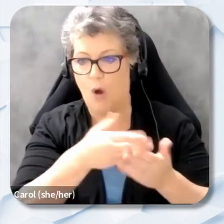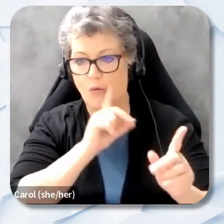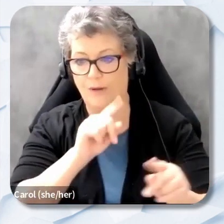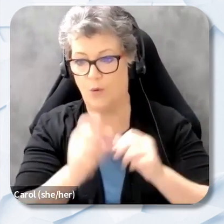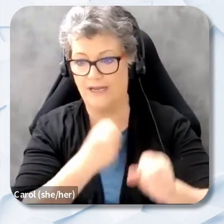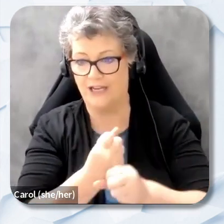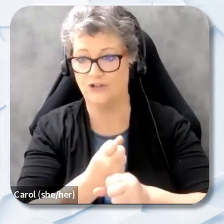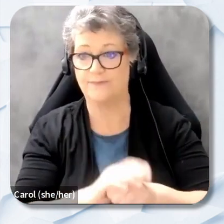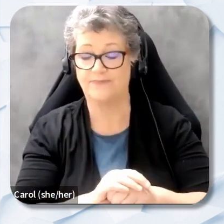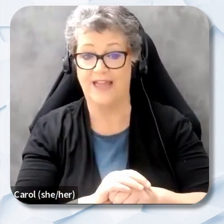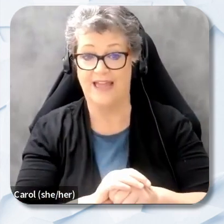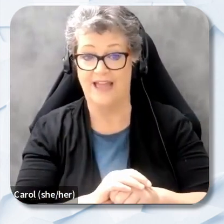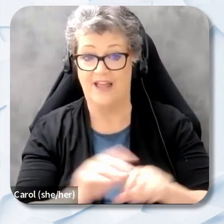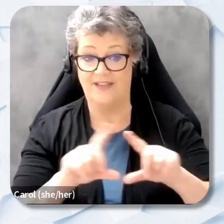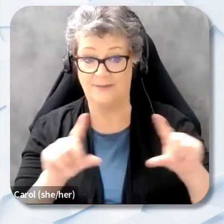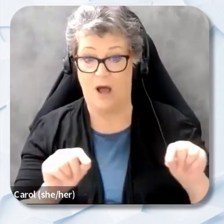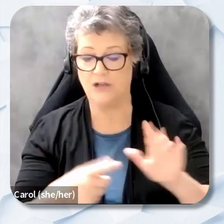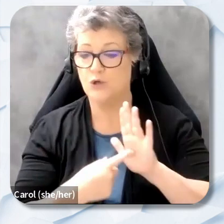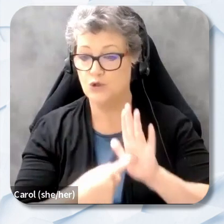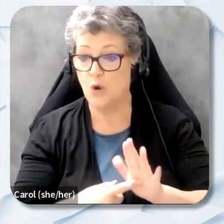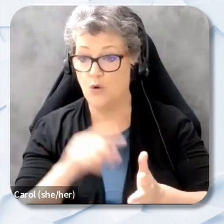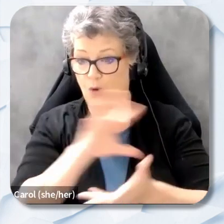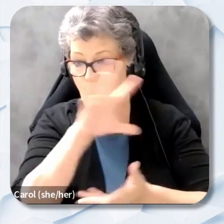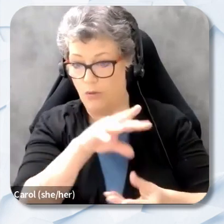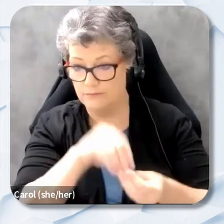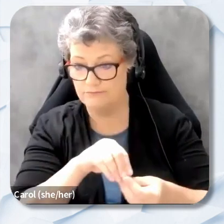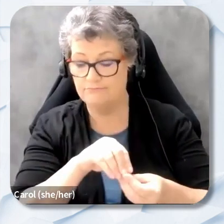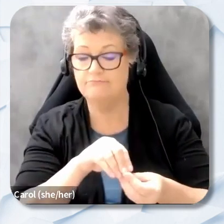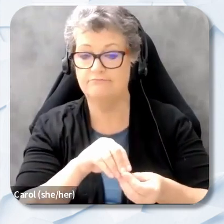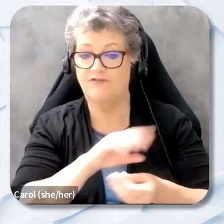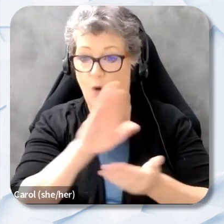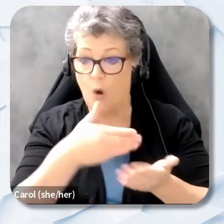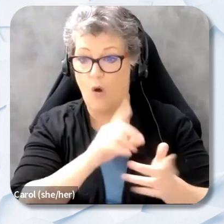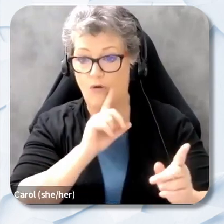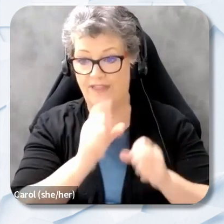This box will display the overall Additional Total All Reported Years.